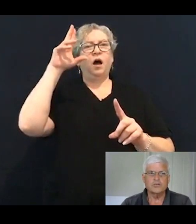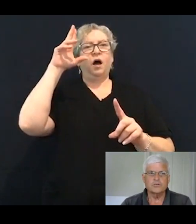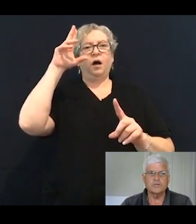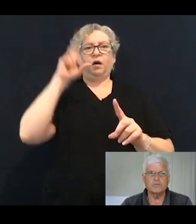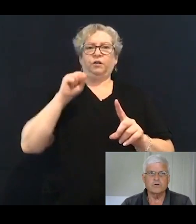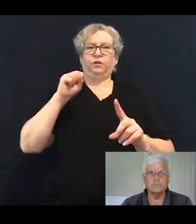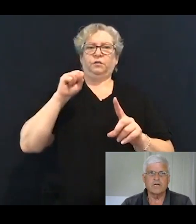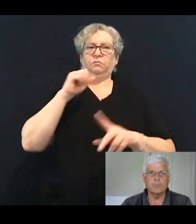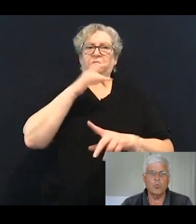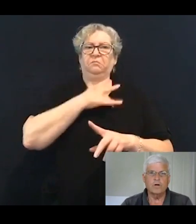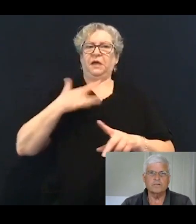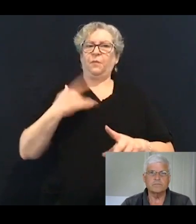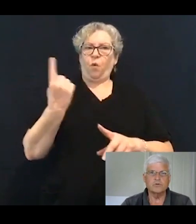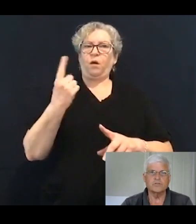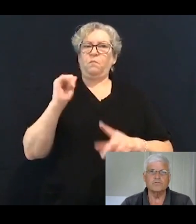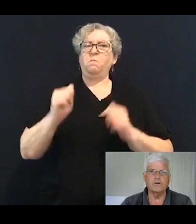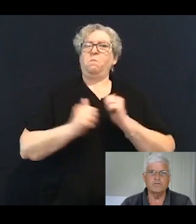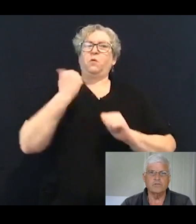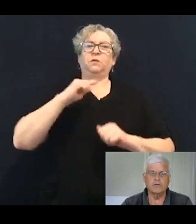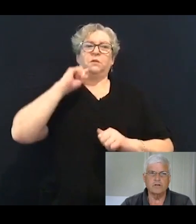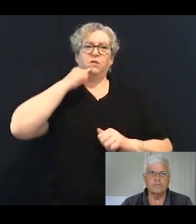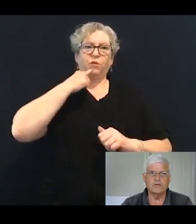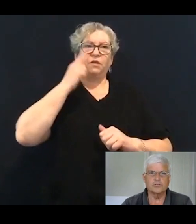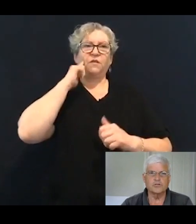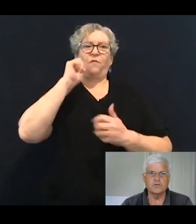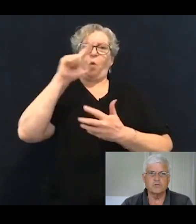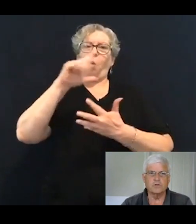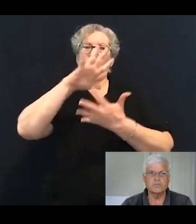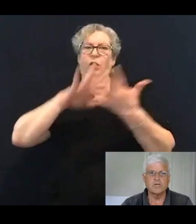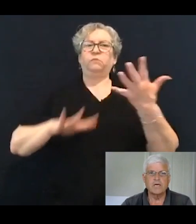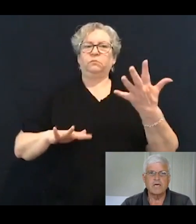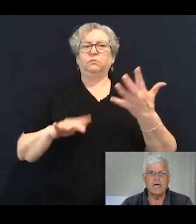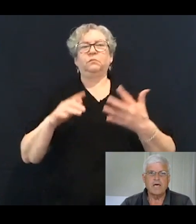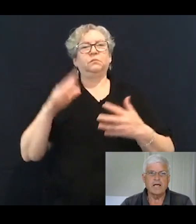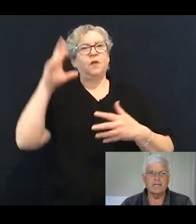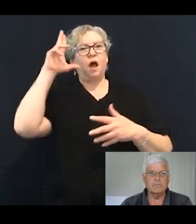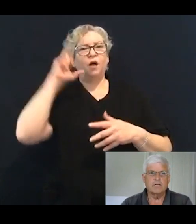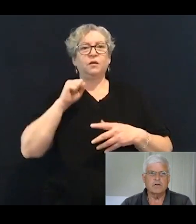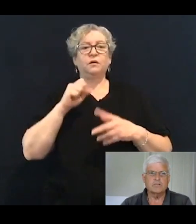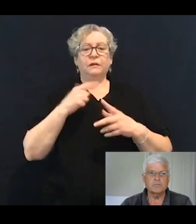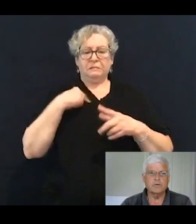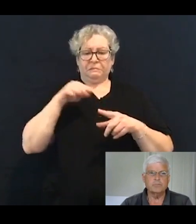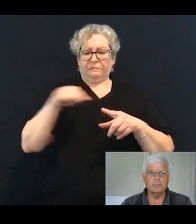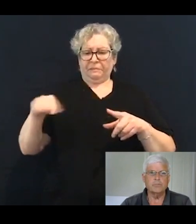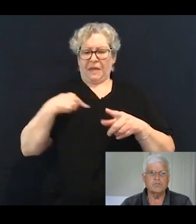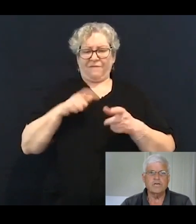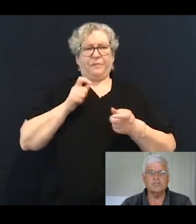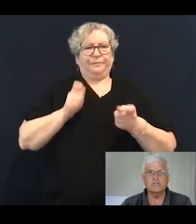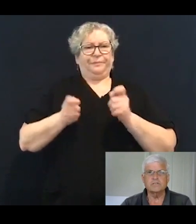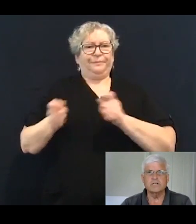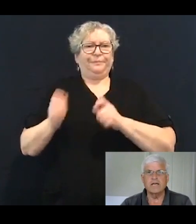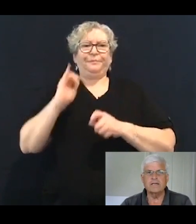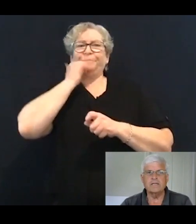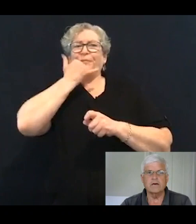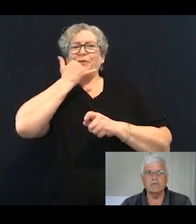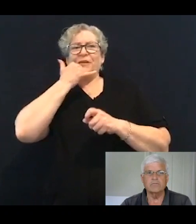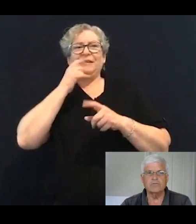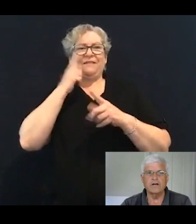is the most severe of the Usher syndromes. And it can be caused by mutations in any of five different genes.